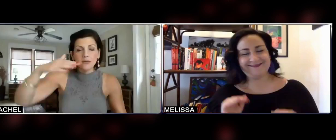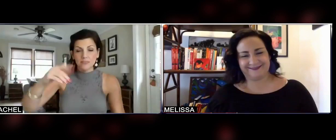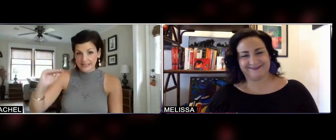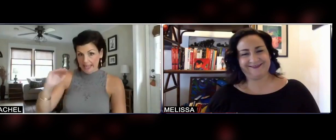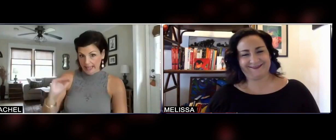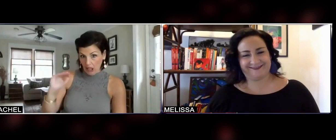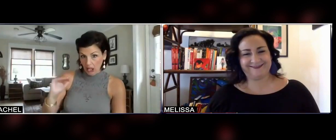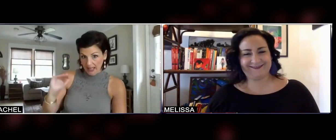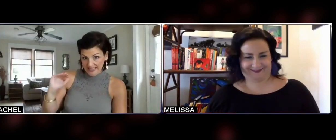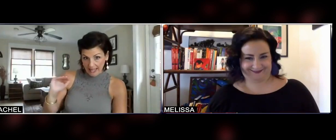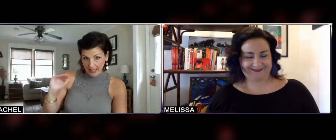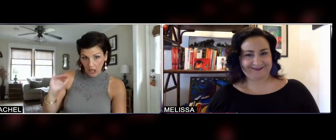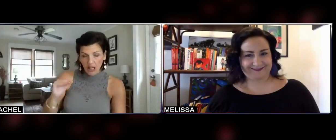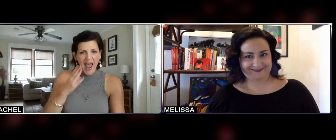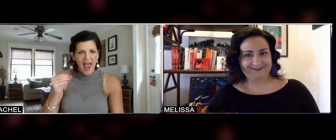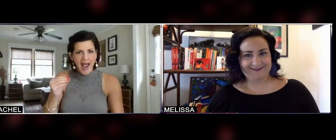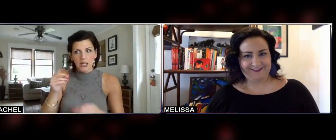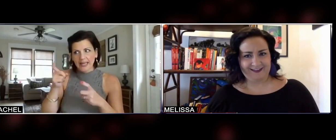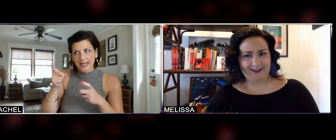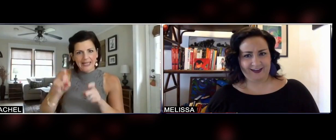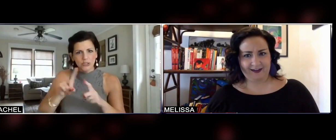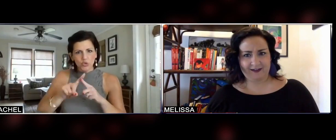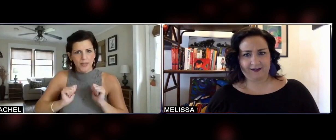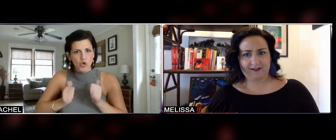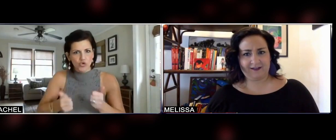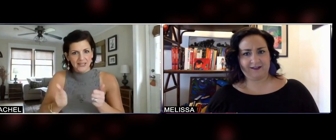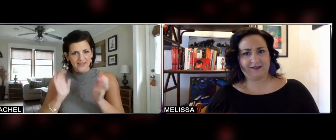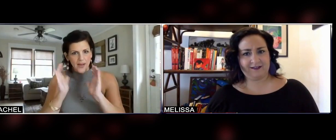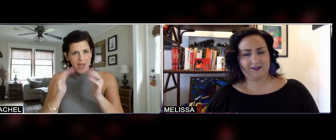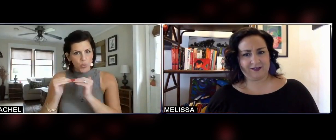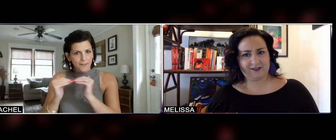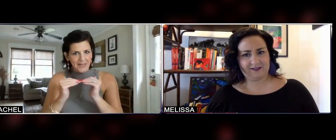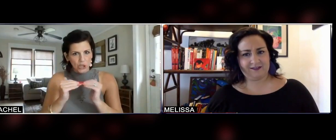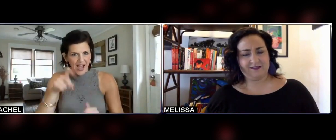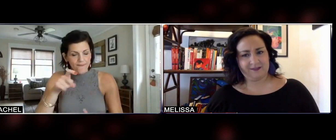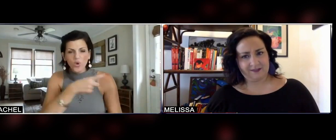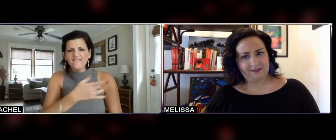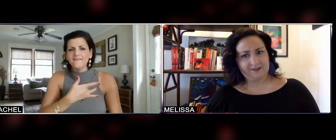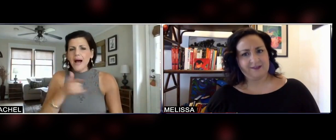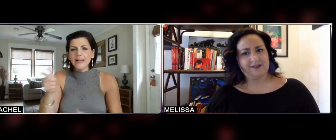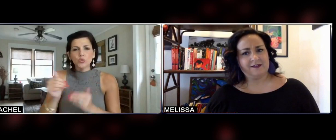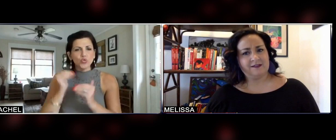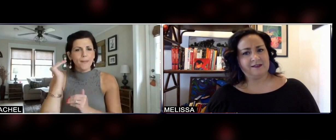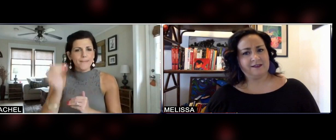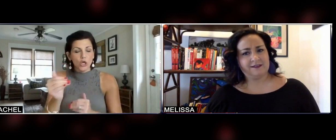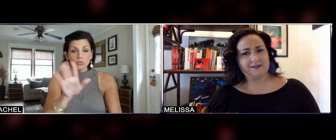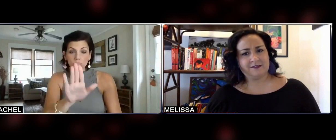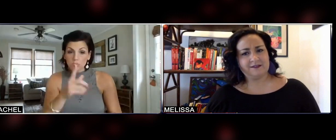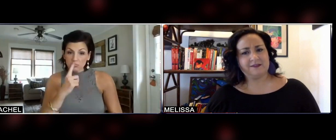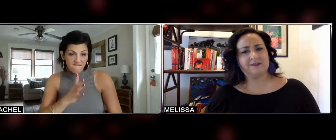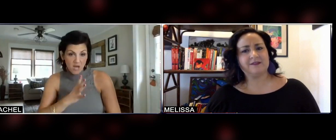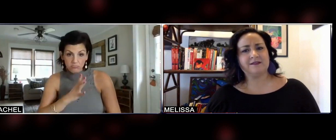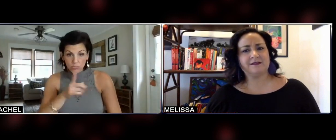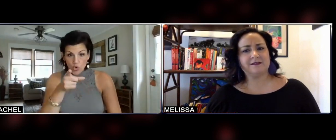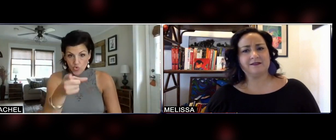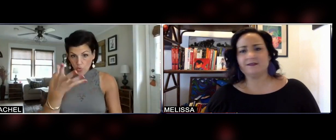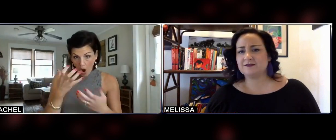knock on the table or wave at people to get their attention. He's little so he needs to be more aggressive compared to his peers. The perception of this behavior seems to be too much for them.